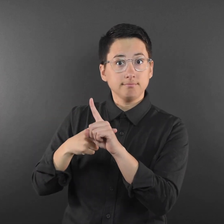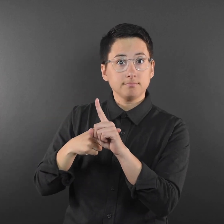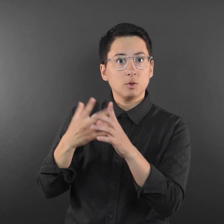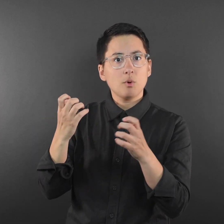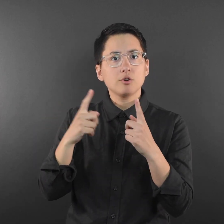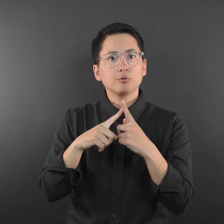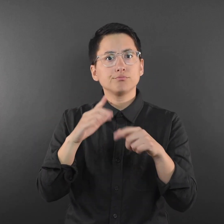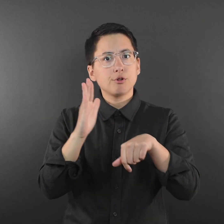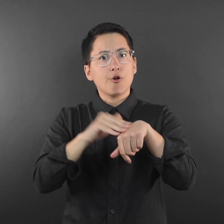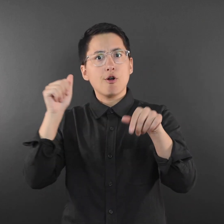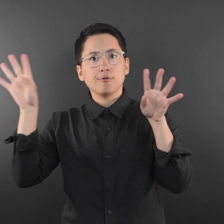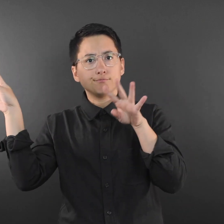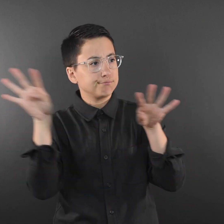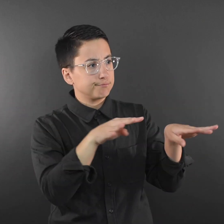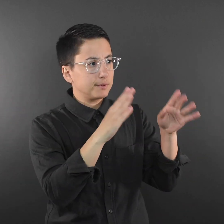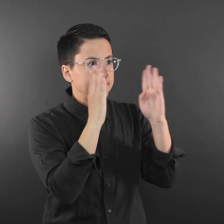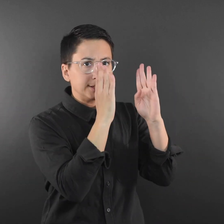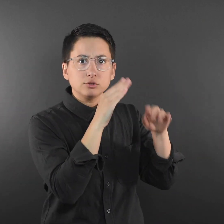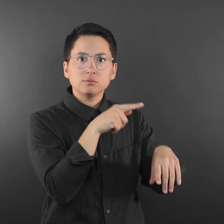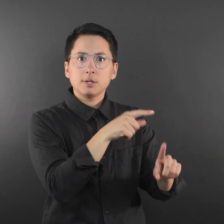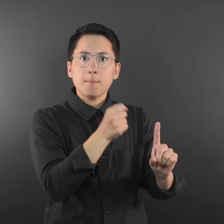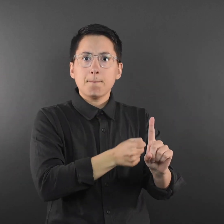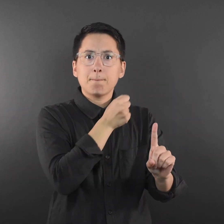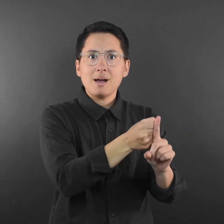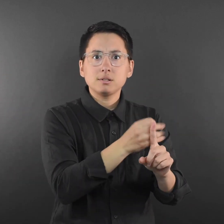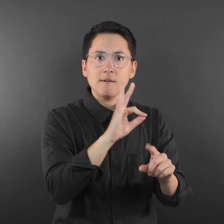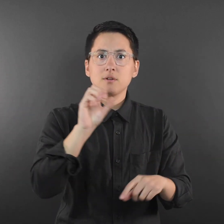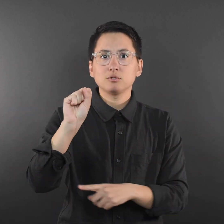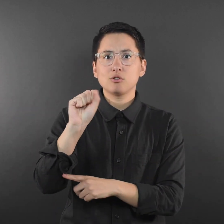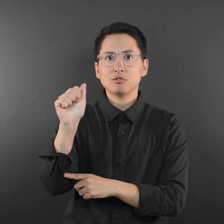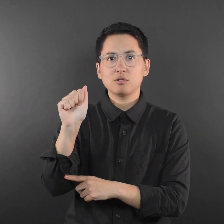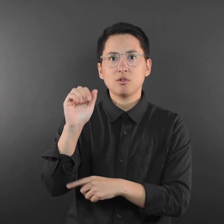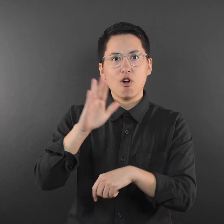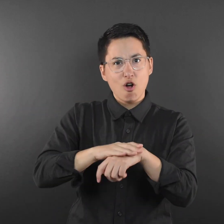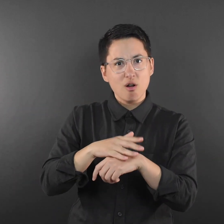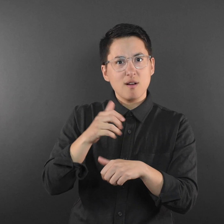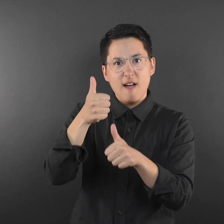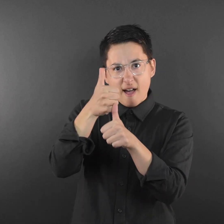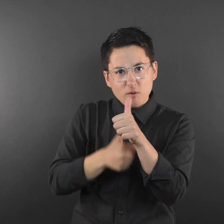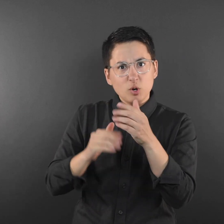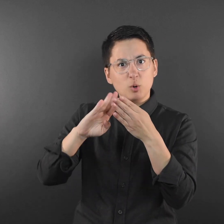to call attention to the impact sexual assault has on every community in Minnesota.